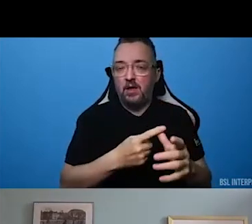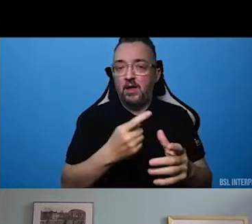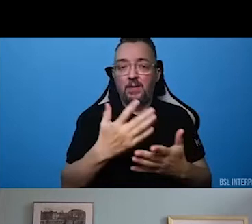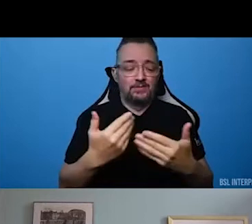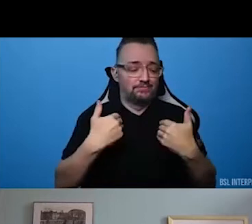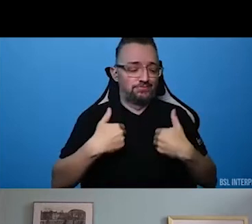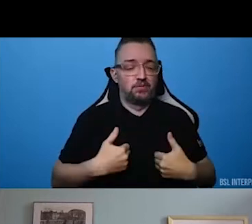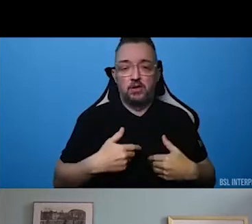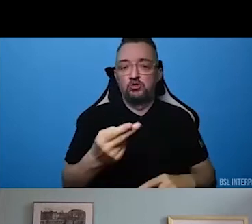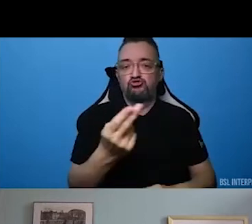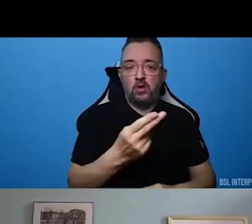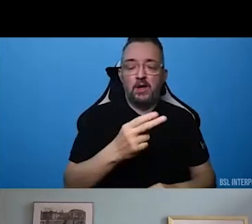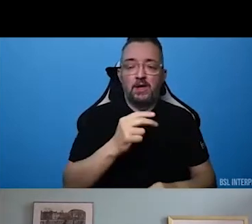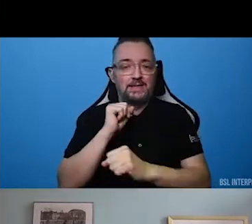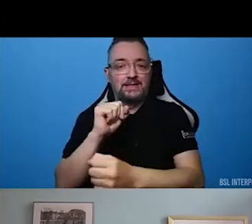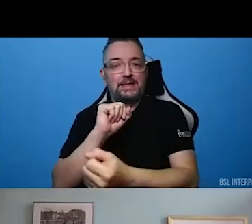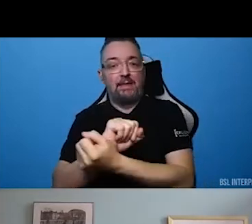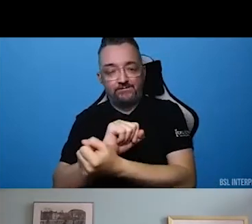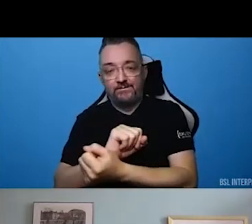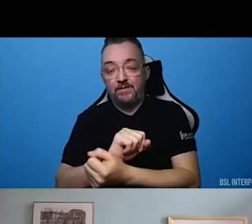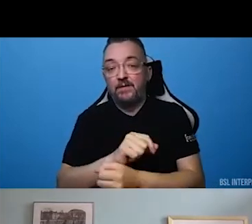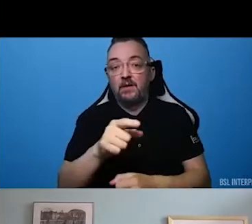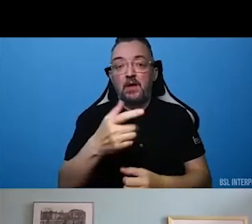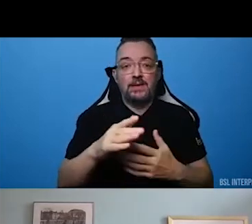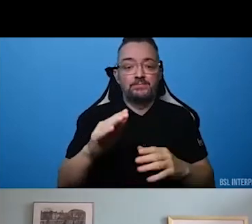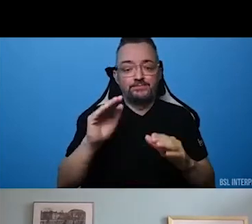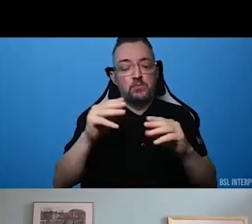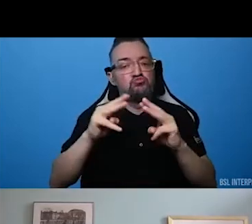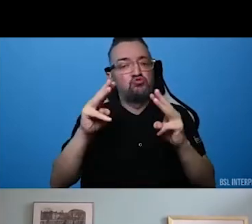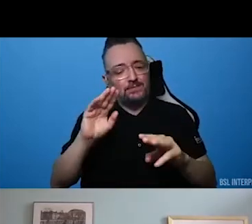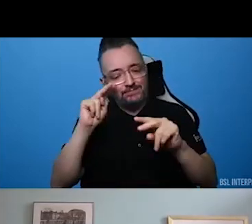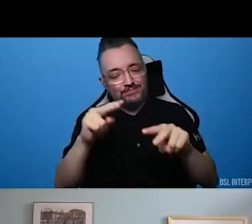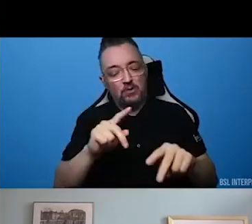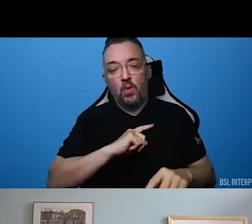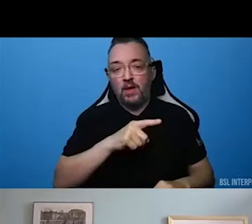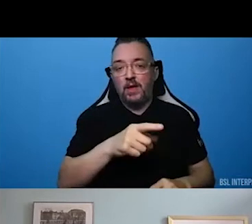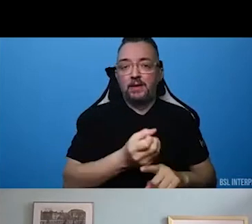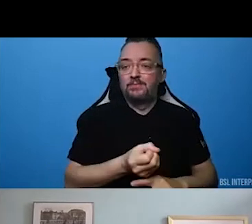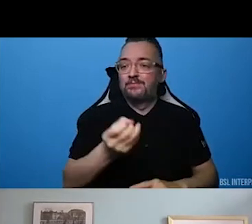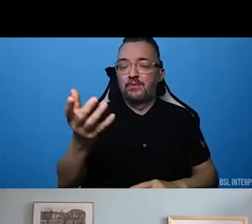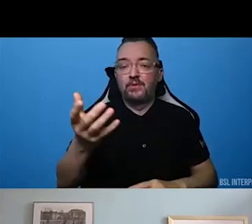Tullidelph becomes a key figure for museums because he sends plants to Hans Sloane